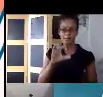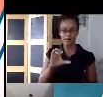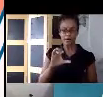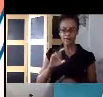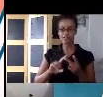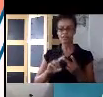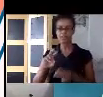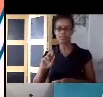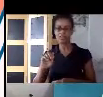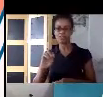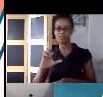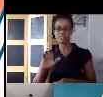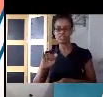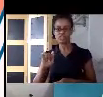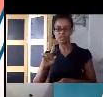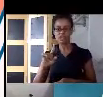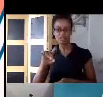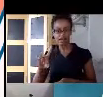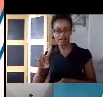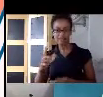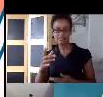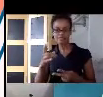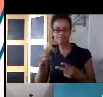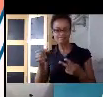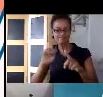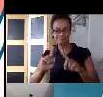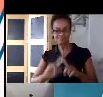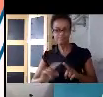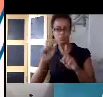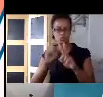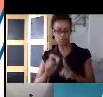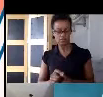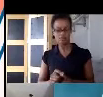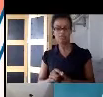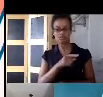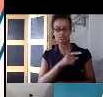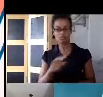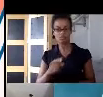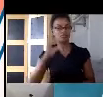so for everyone to be able to hear and listen what those words actually mean, so we're on